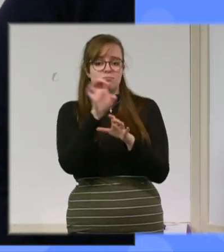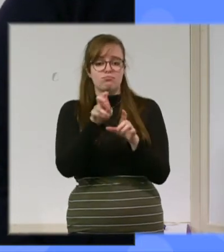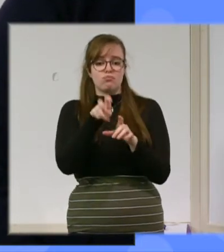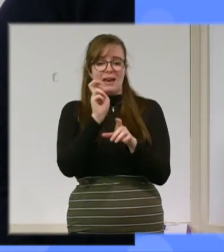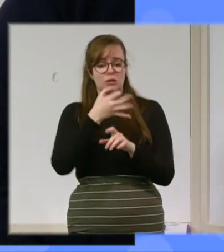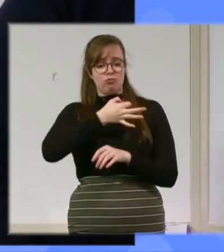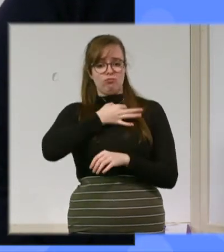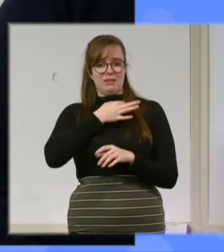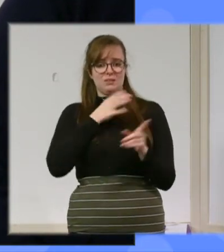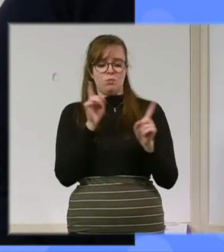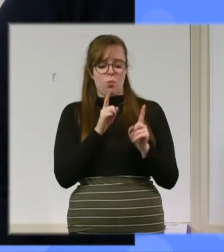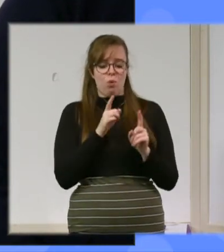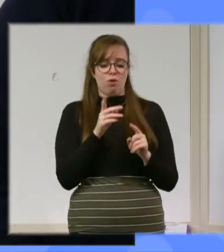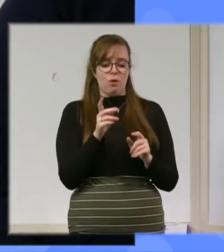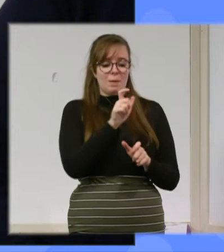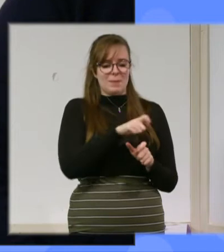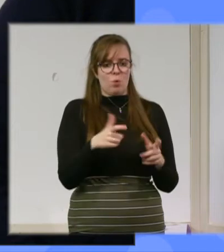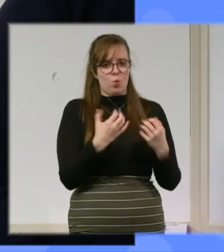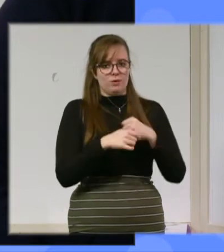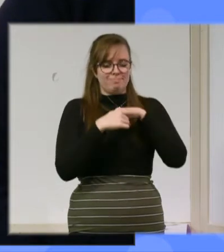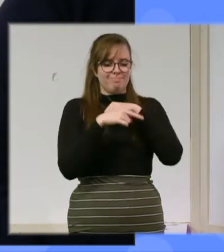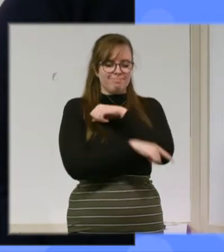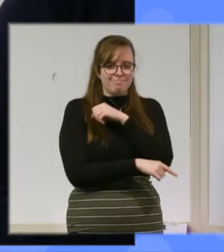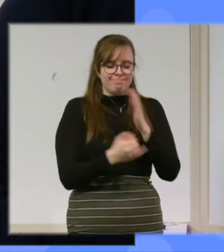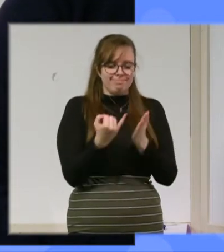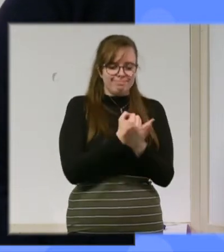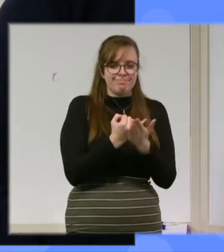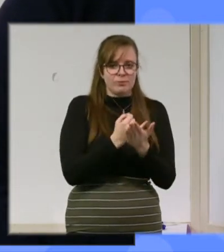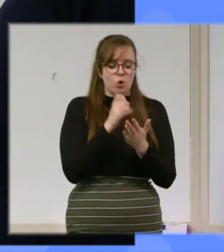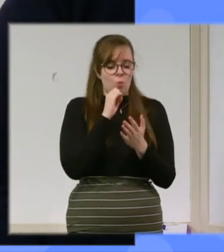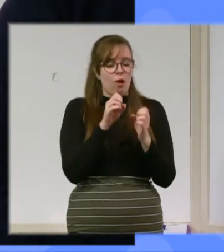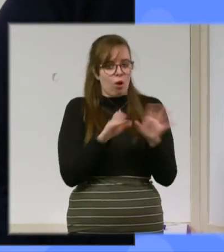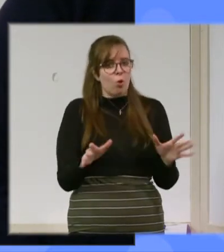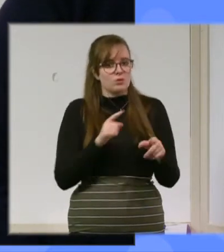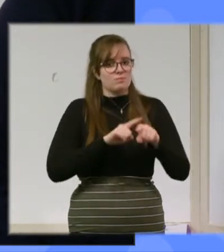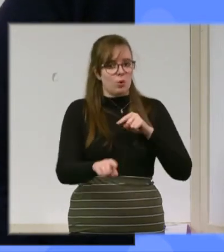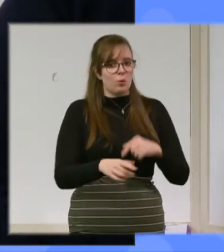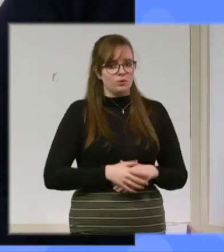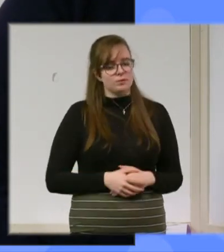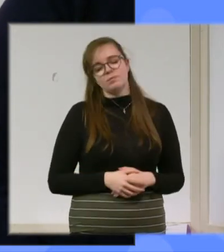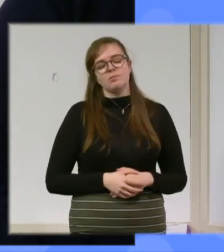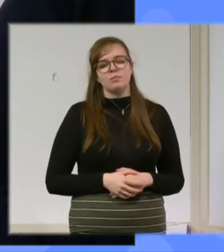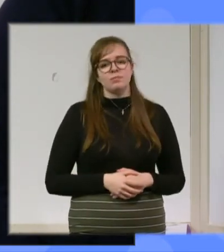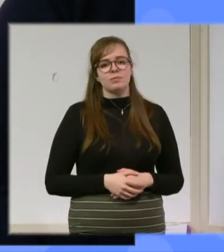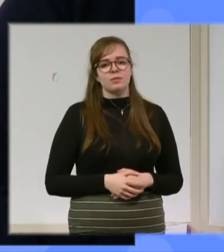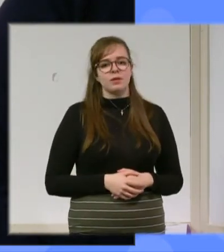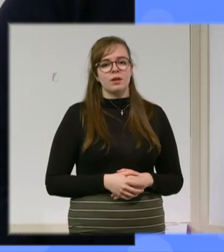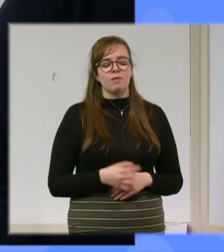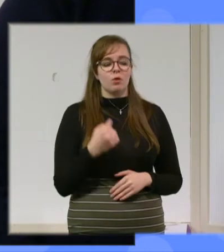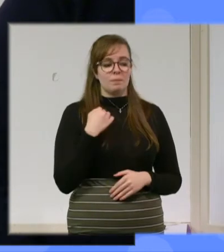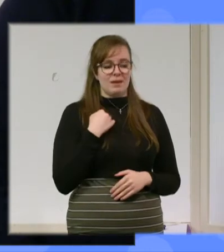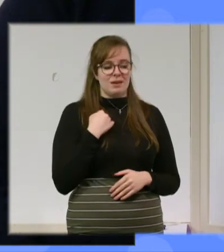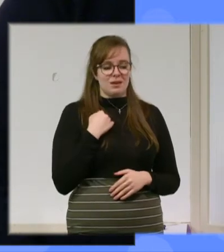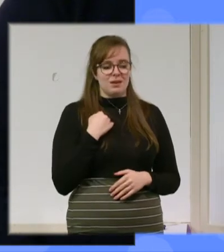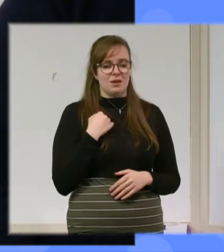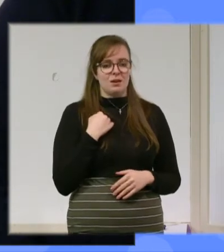who will lose most and for me the queer powers lies has always been indivisible